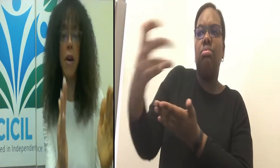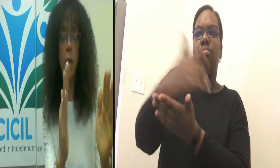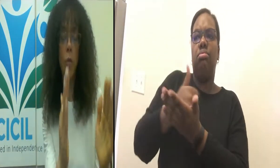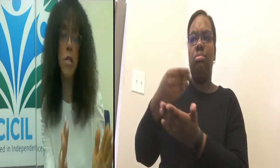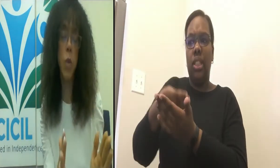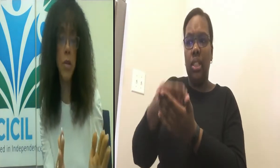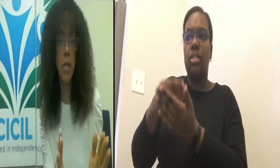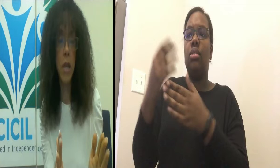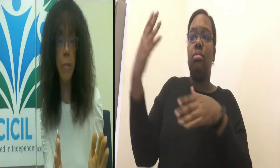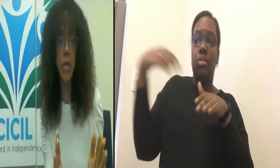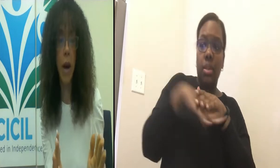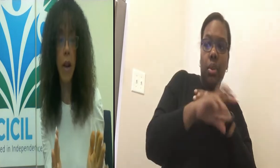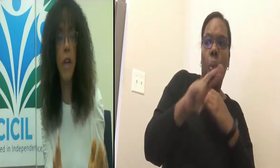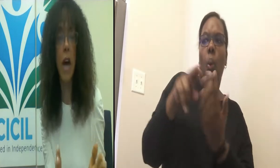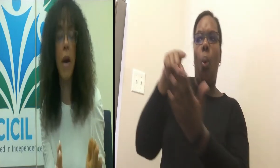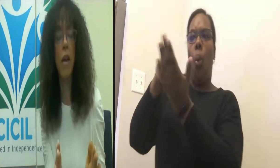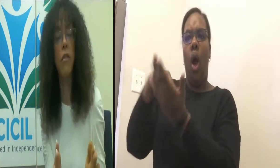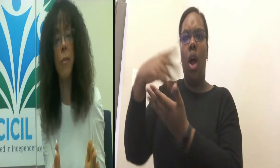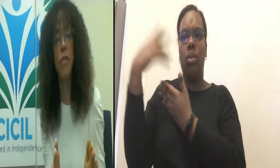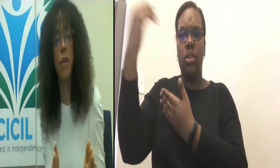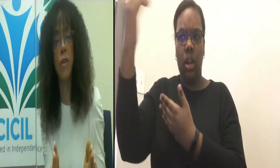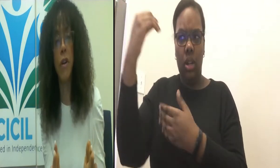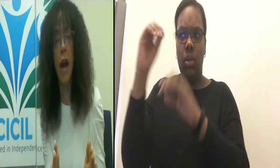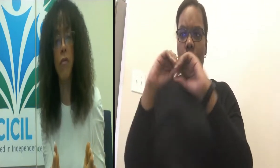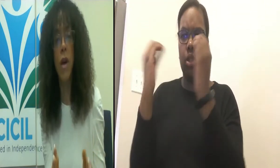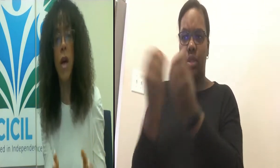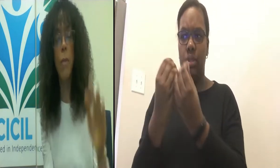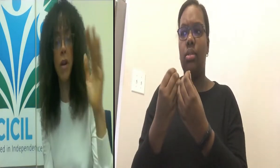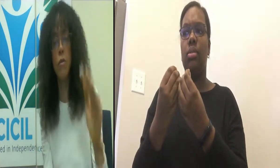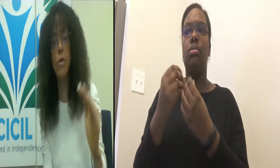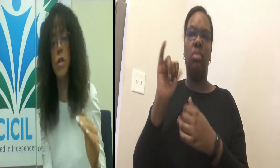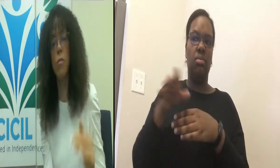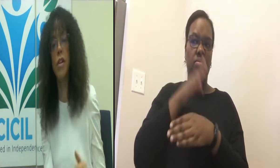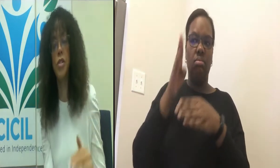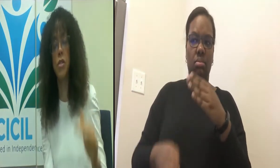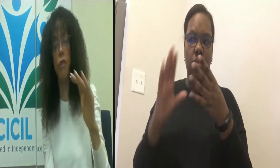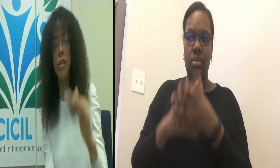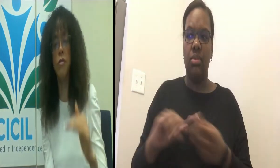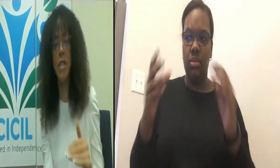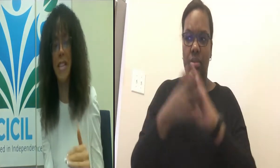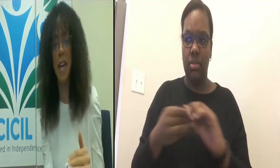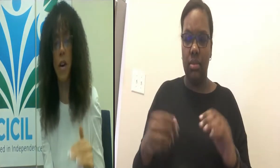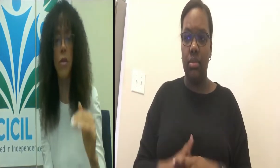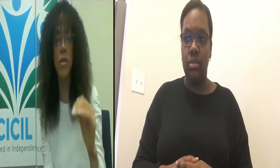profit and loss statement which is also a snapshot a 1/12 snapshot of that